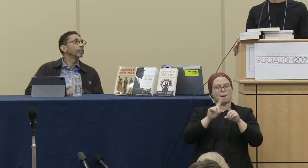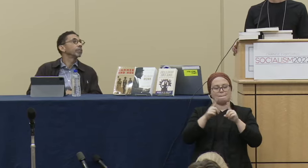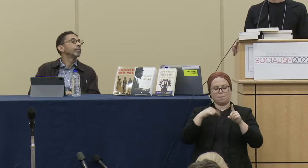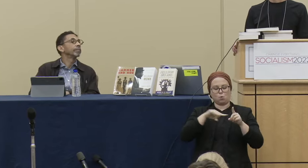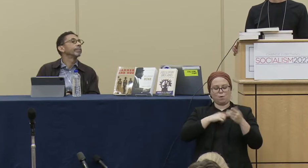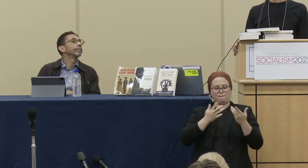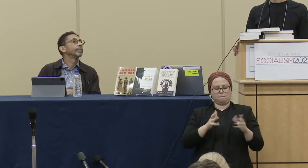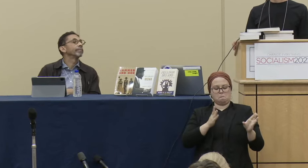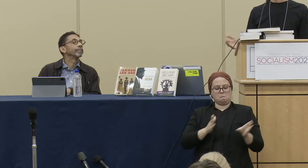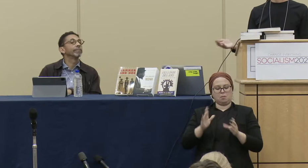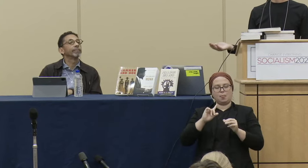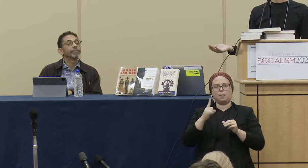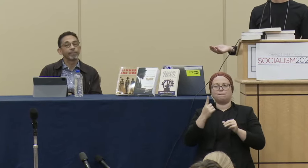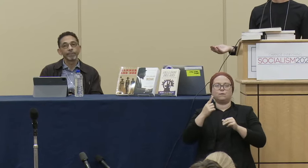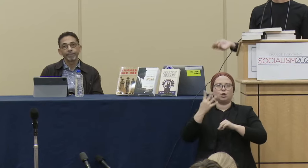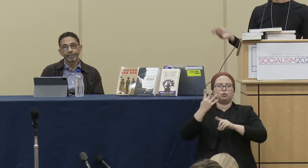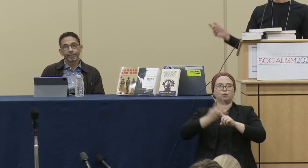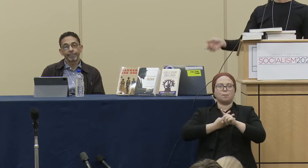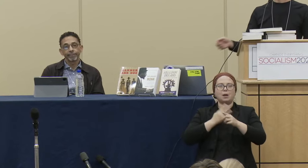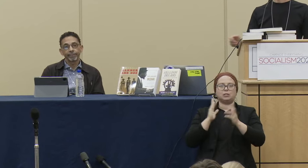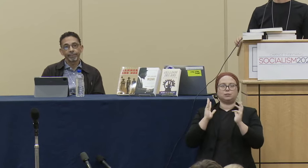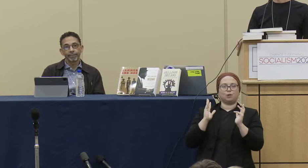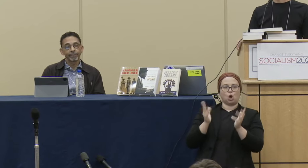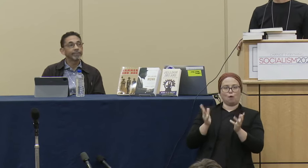think it's going to go longer. But we planned the first four